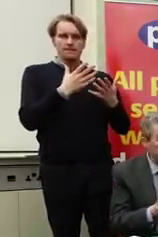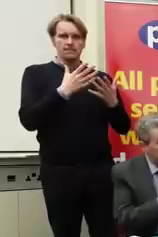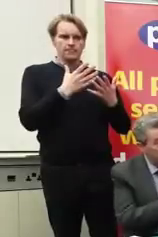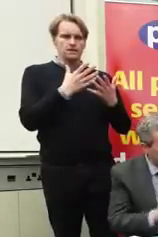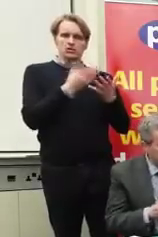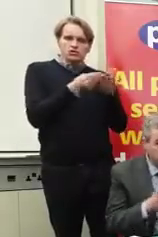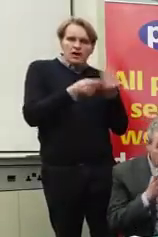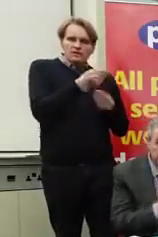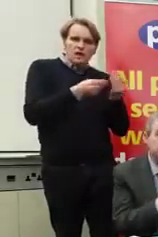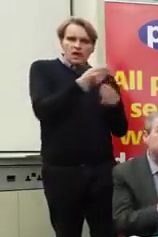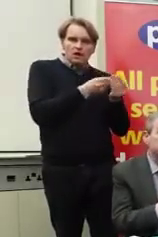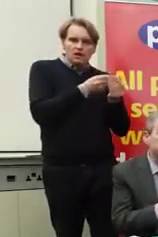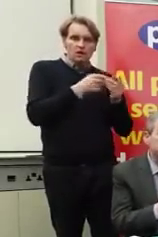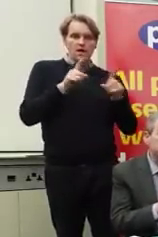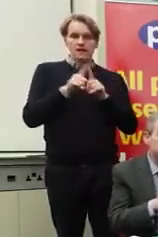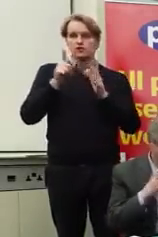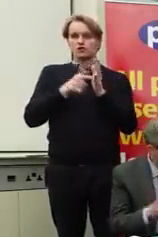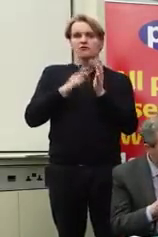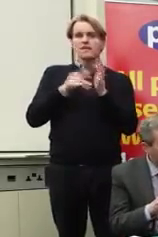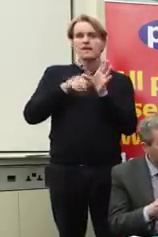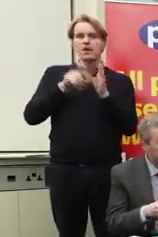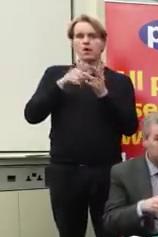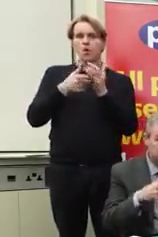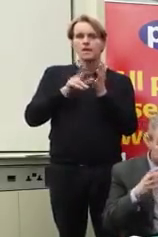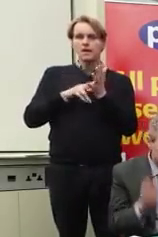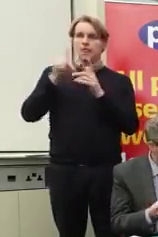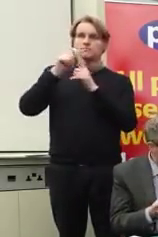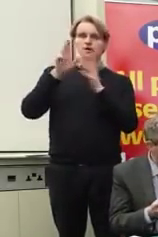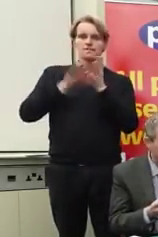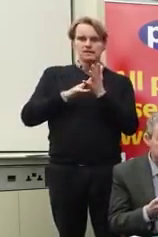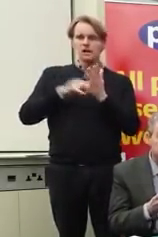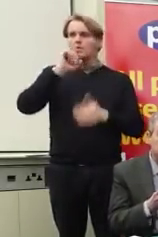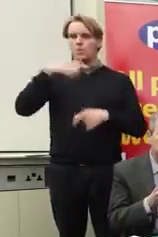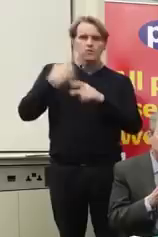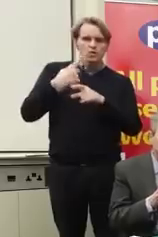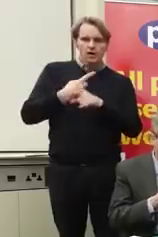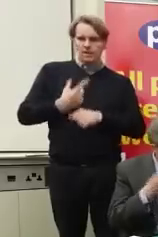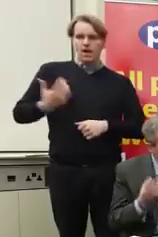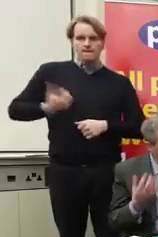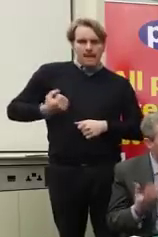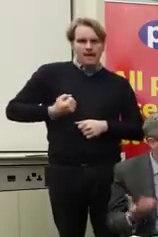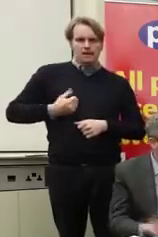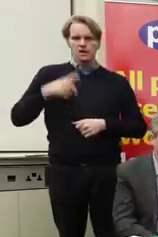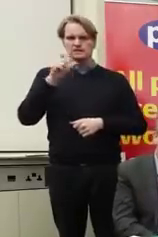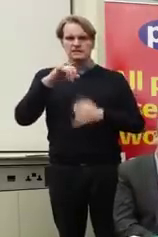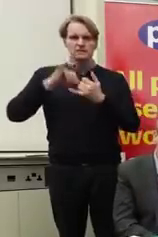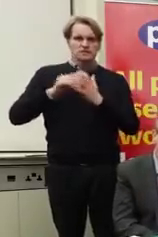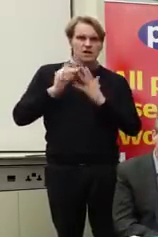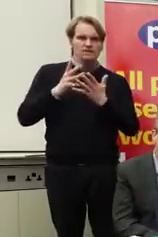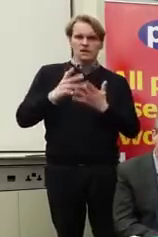will be having these proper discussions about civil service pay, industrial relations and that would transform I think our members lives and I think